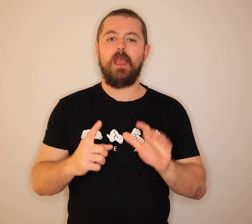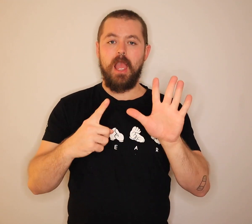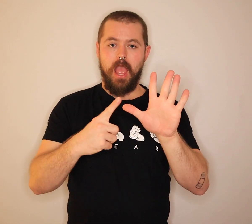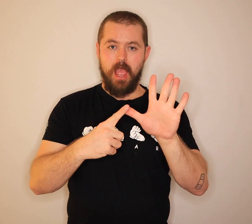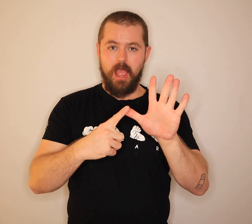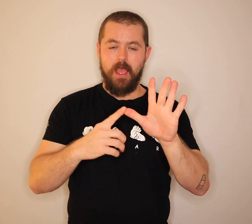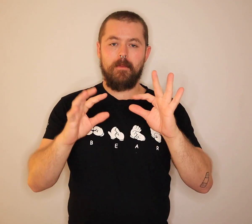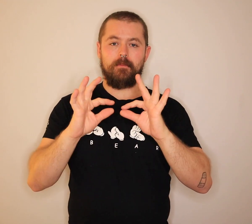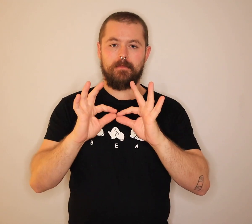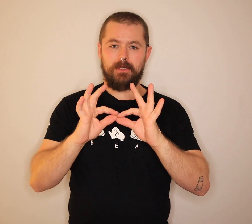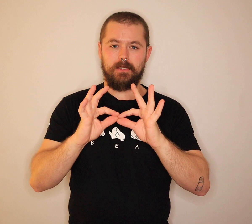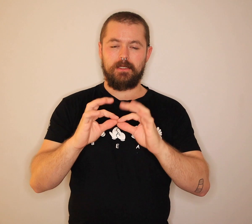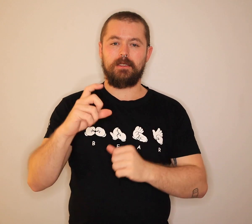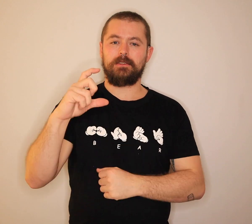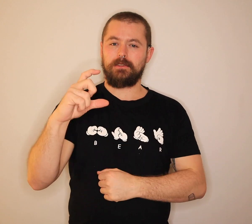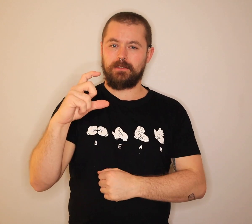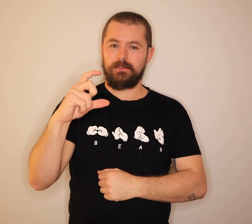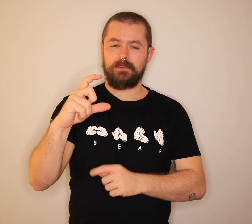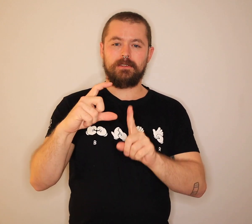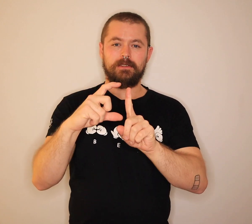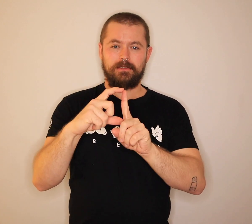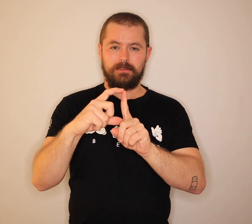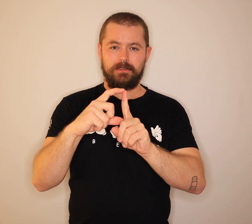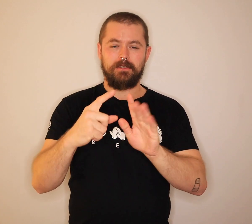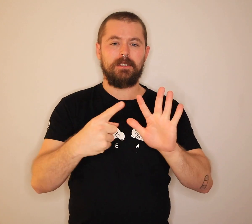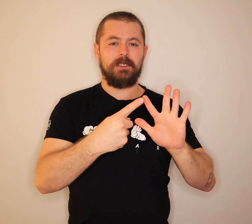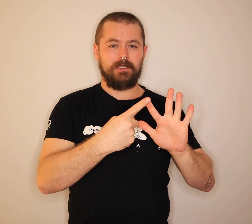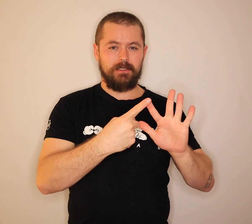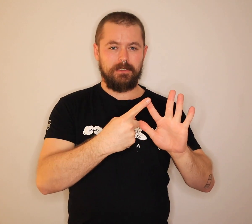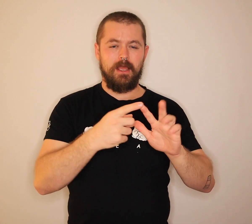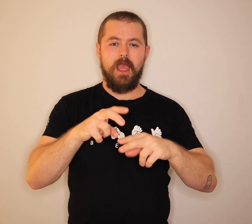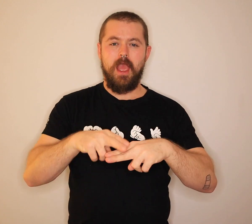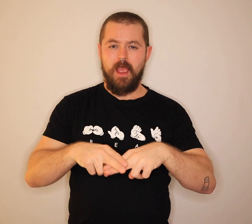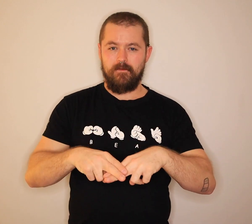Fingerspelling: A... B... C... D... E... F...